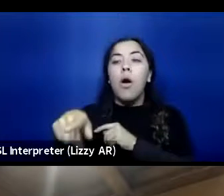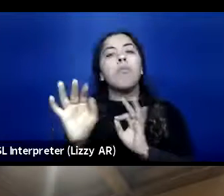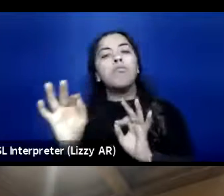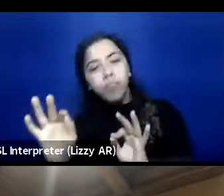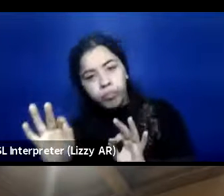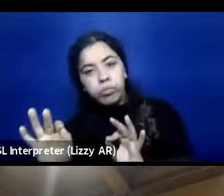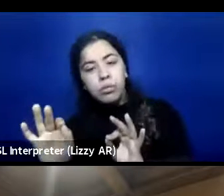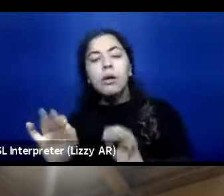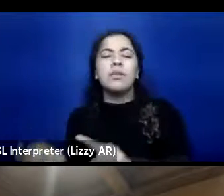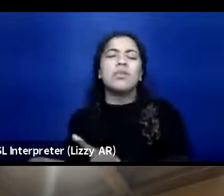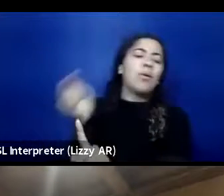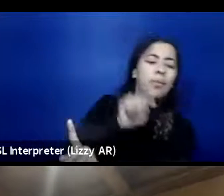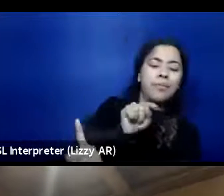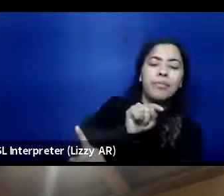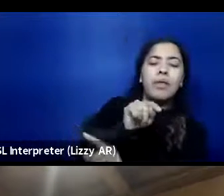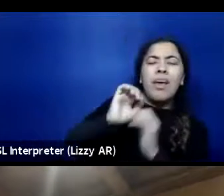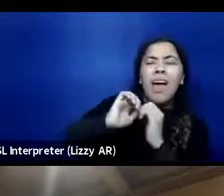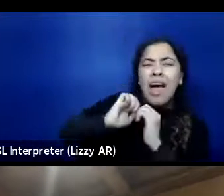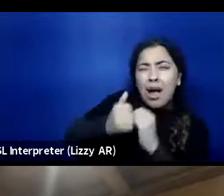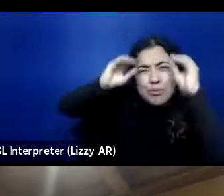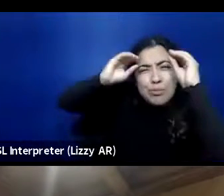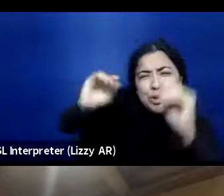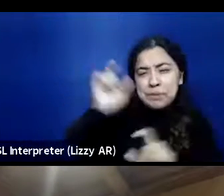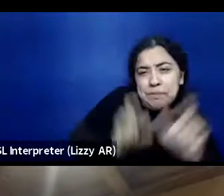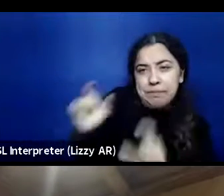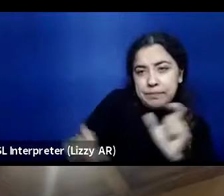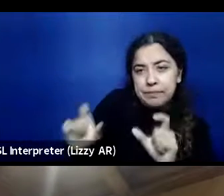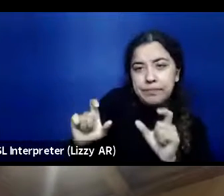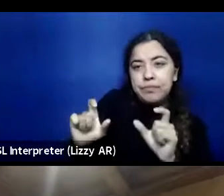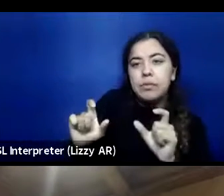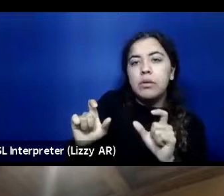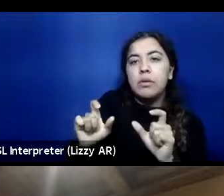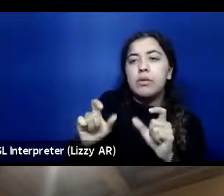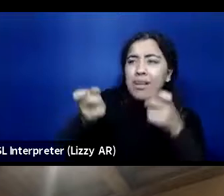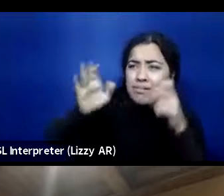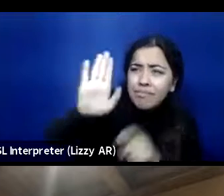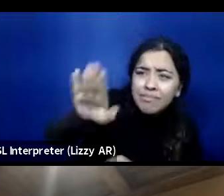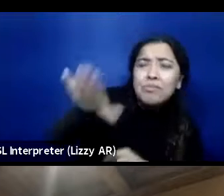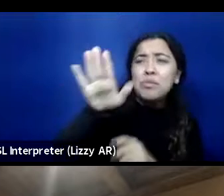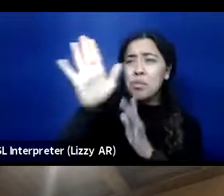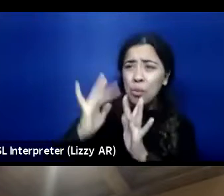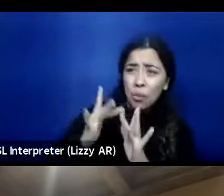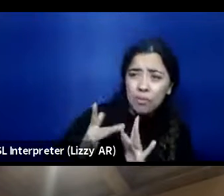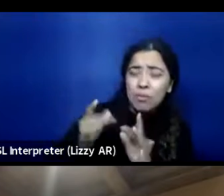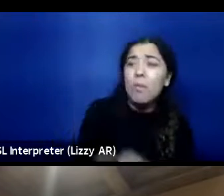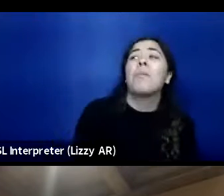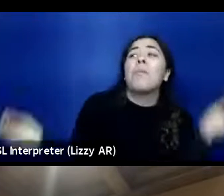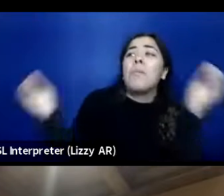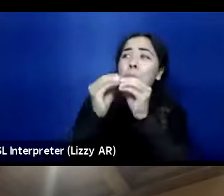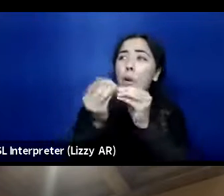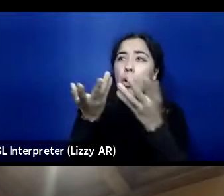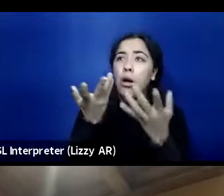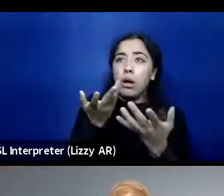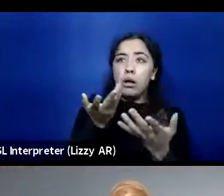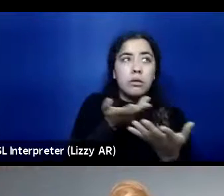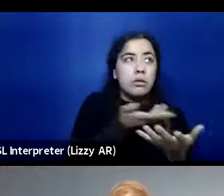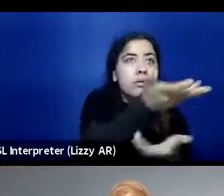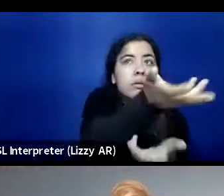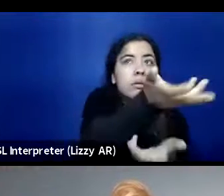that allow websites to be more cooperative with regard to Van der Hayden's idea